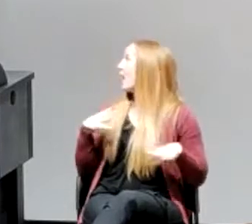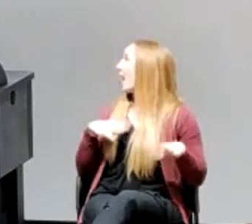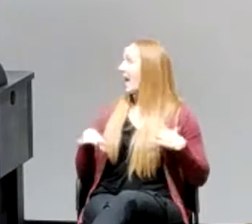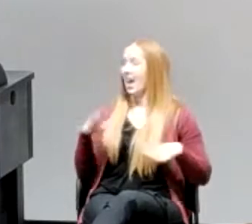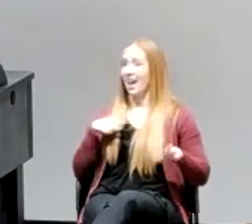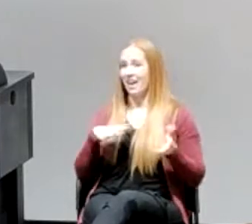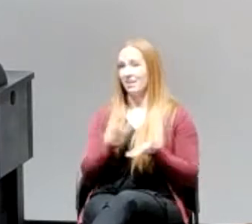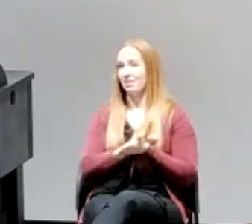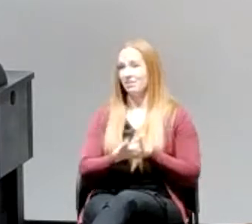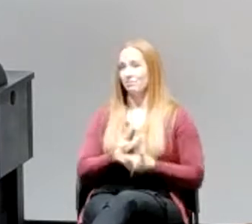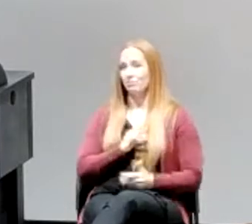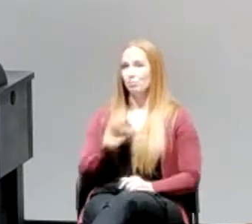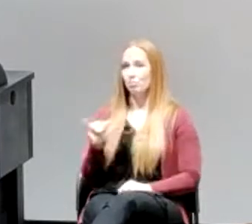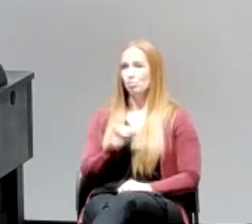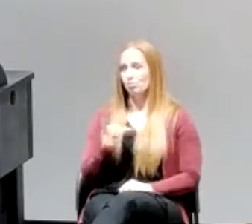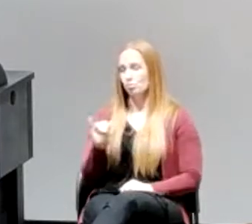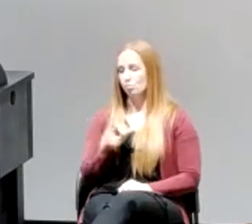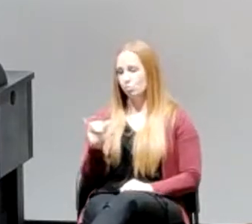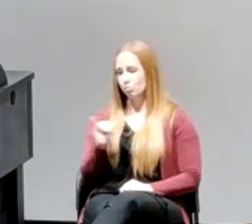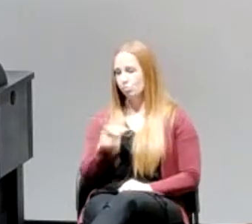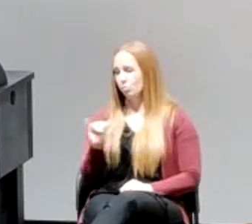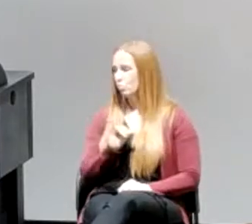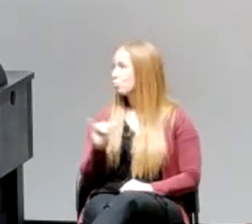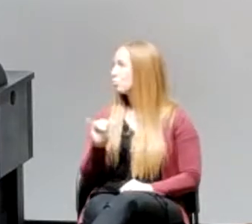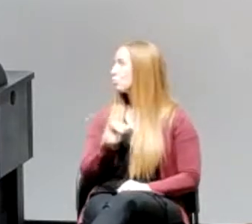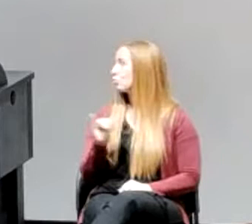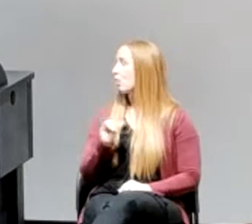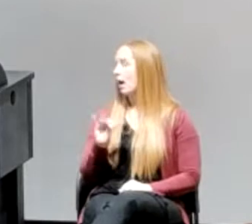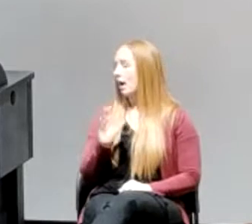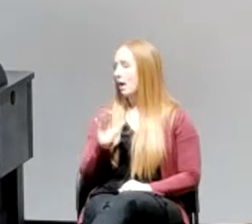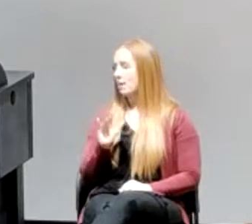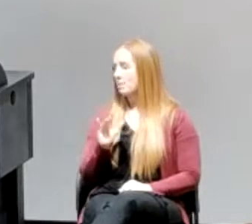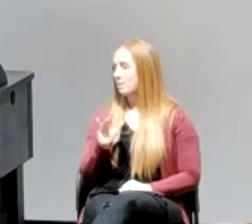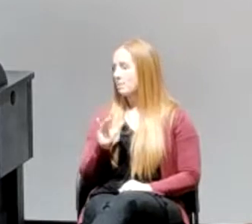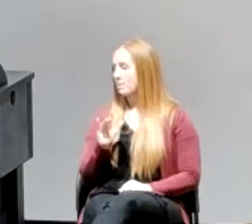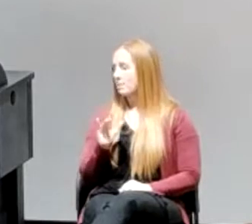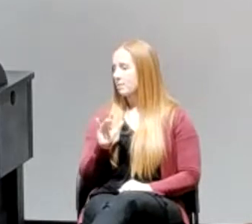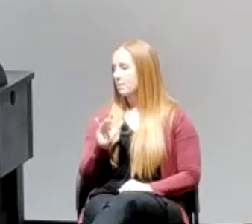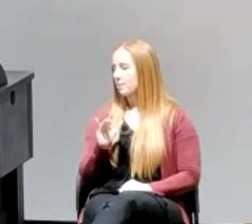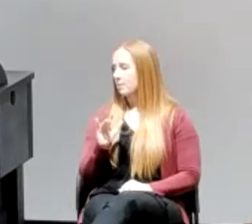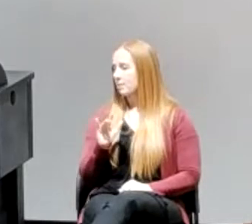So context matters, right? I have been gidd